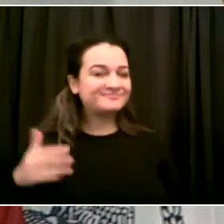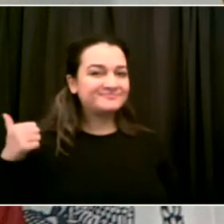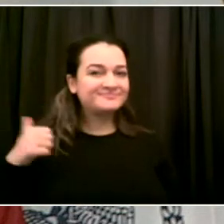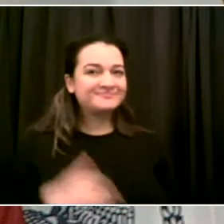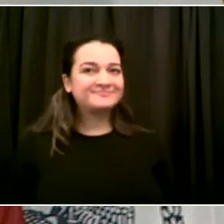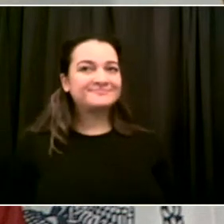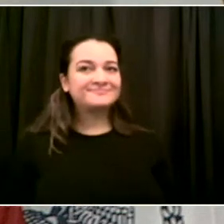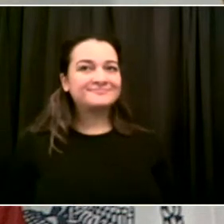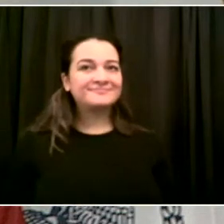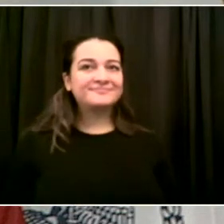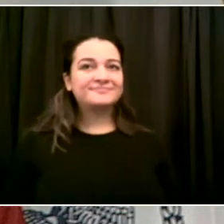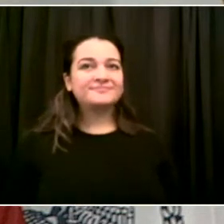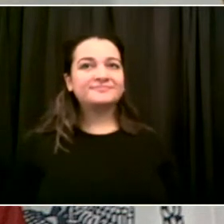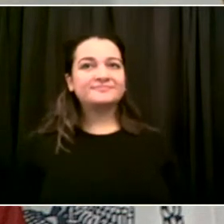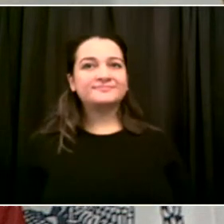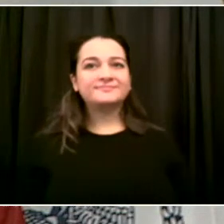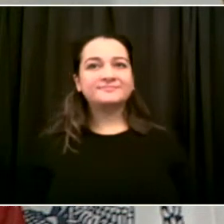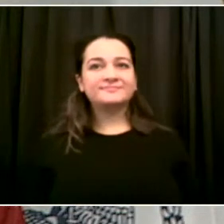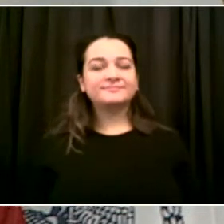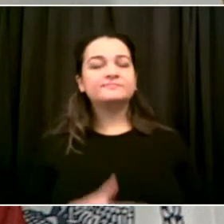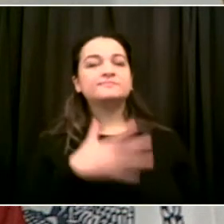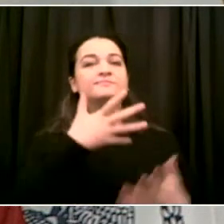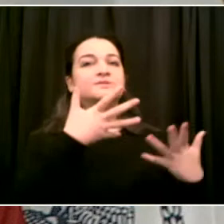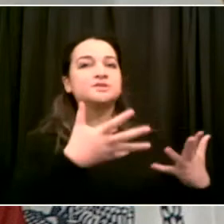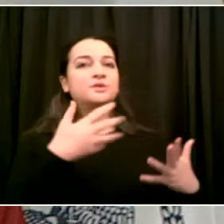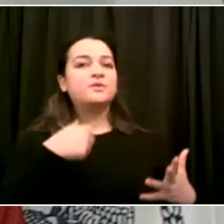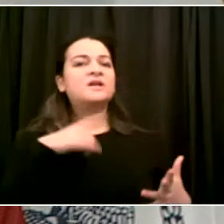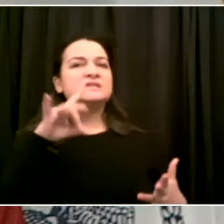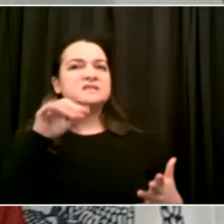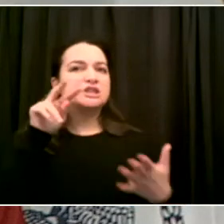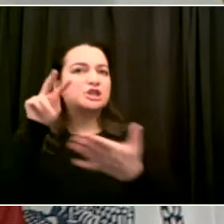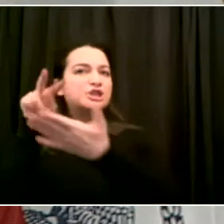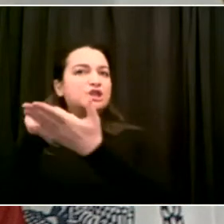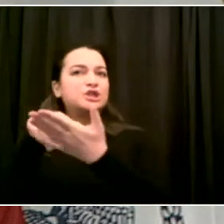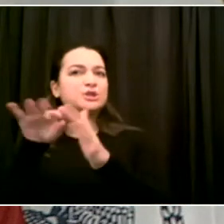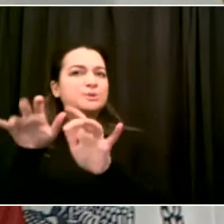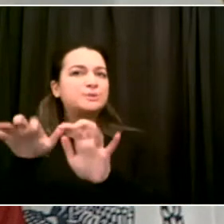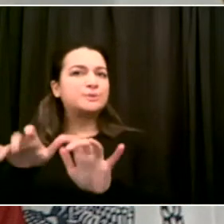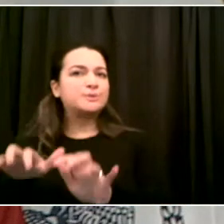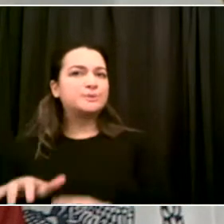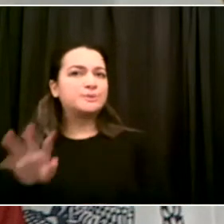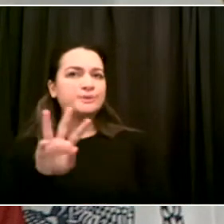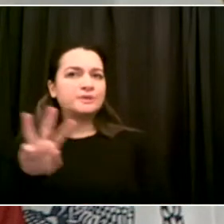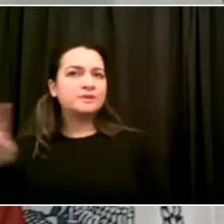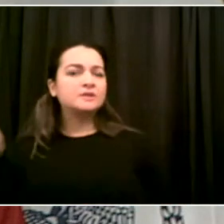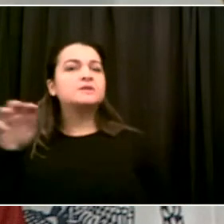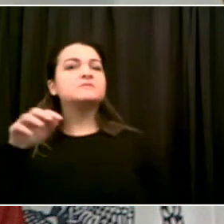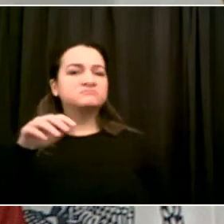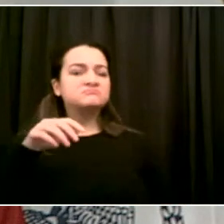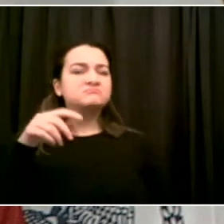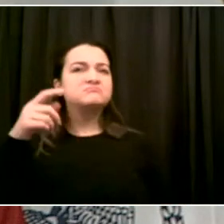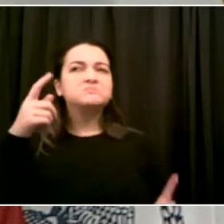FREQUENTLY ASKED QUESSIOTNNS WEBPBPAE THAT APPEARED TO CONFLICT WITH YOUR ROLES WHOSE